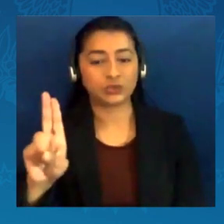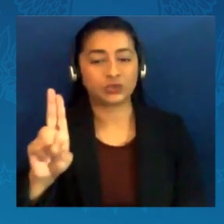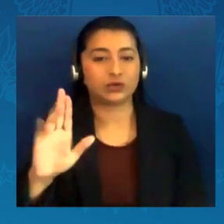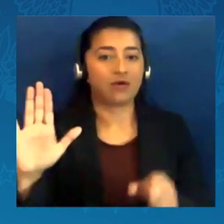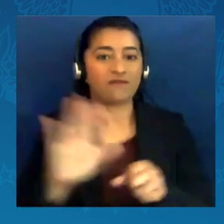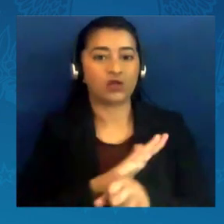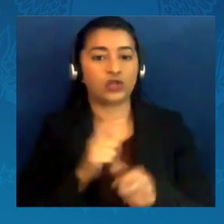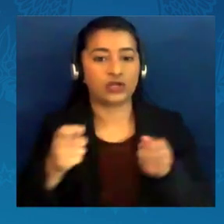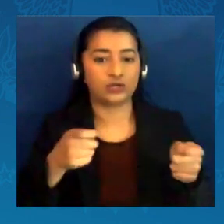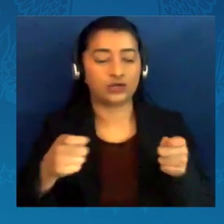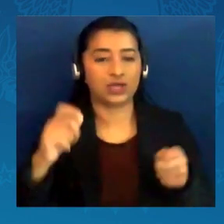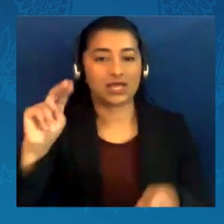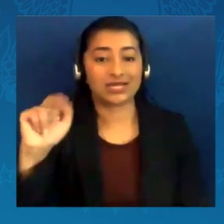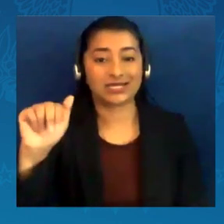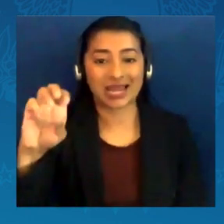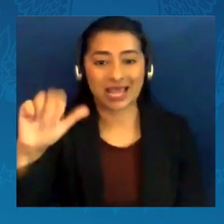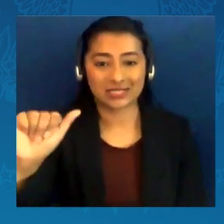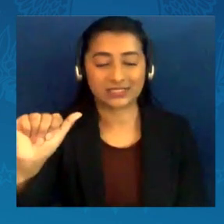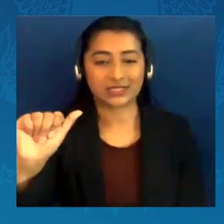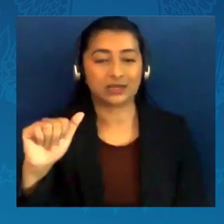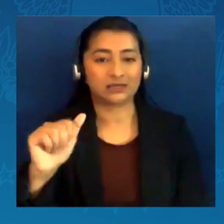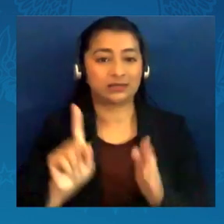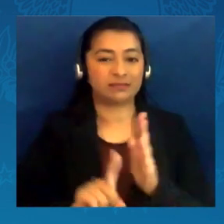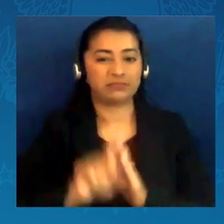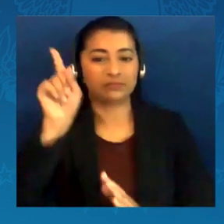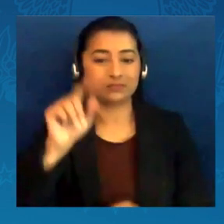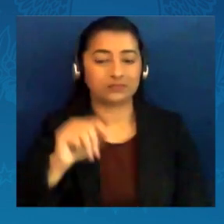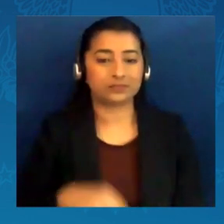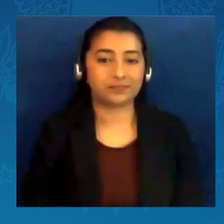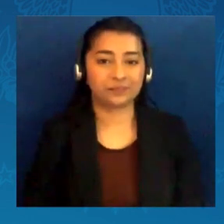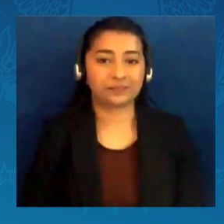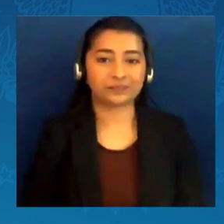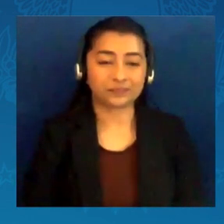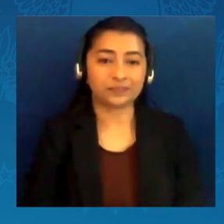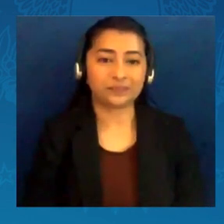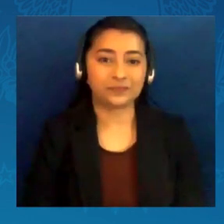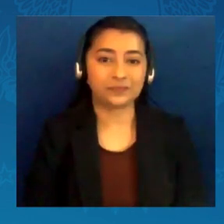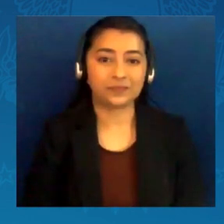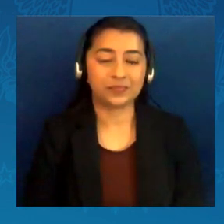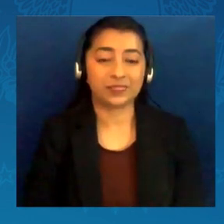I was just upstairs getting the most recent information on the AIM Satellite, as an example.